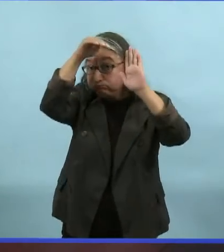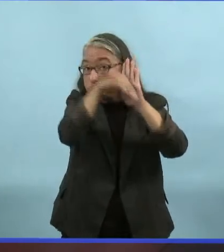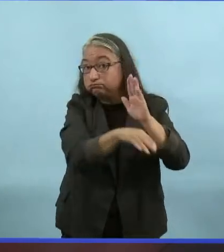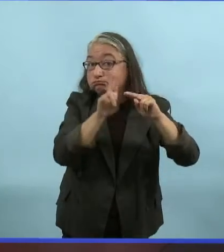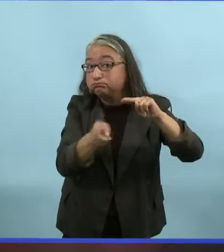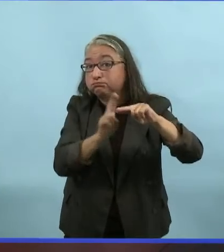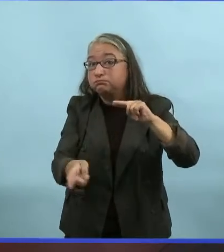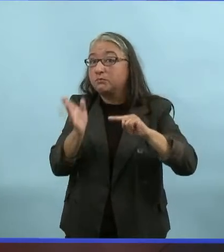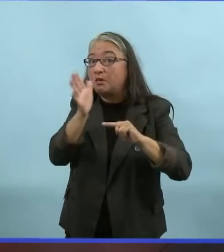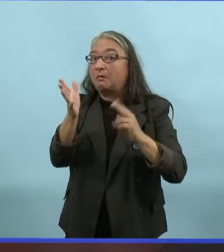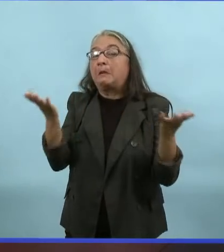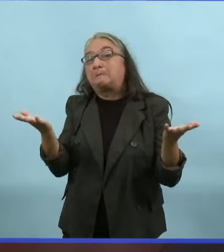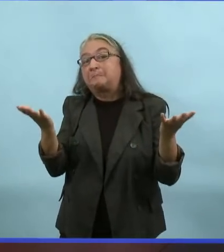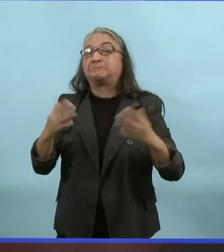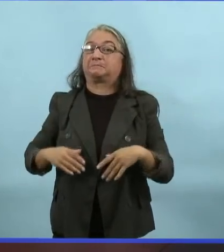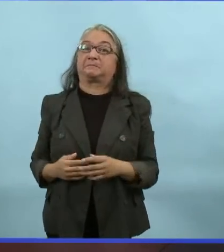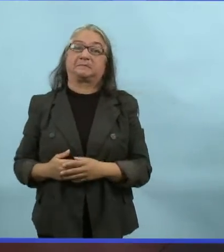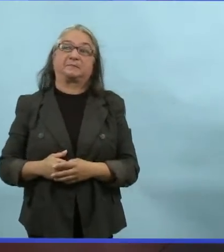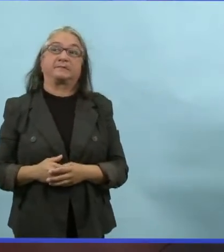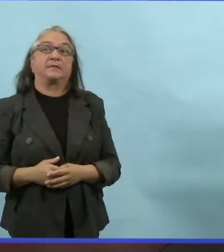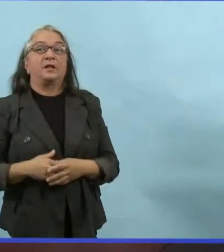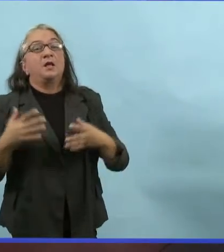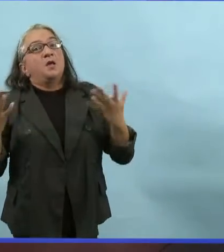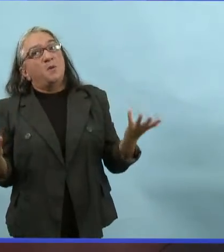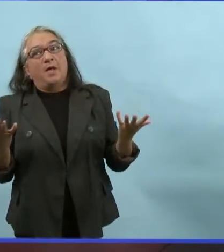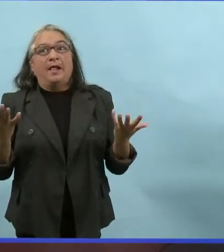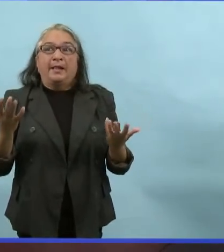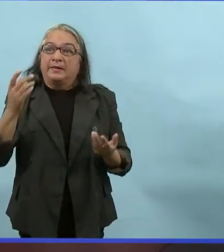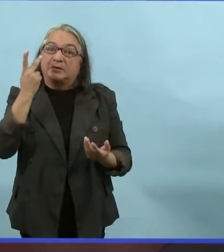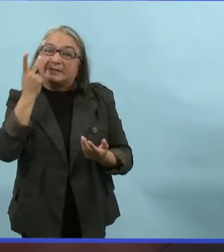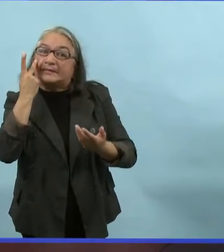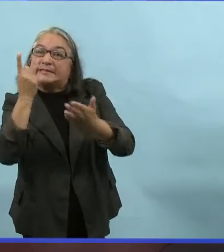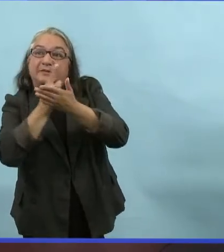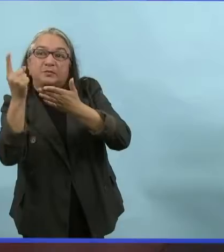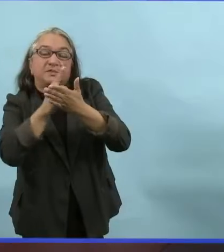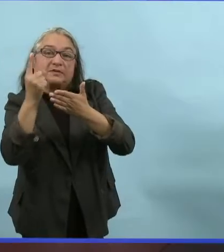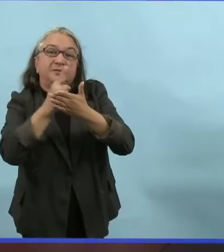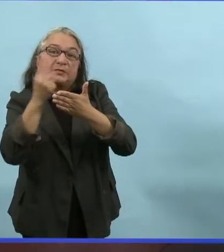we're seeing a decline in in the numbers and we're still seeing some numbers up in the 70s and 80s so